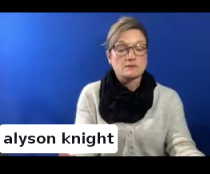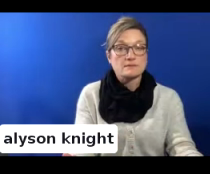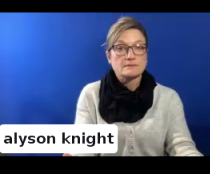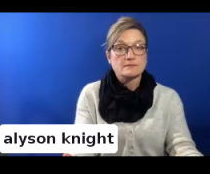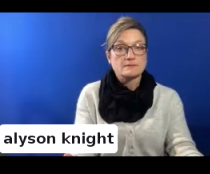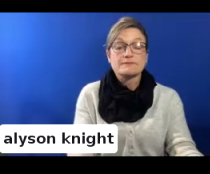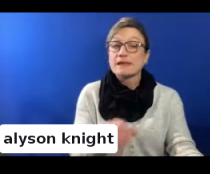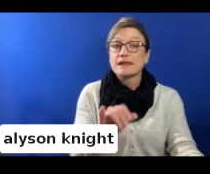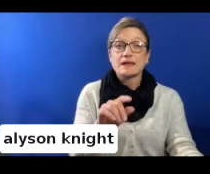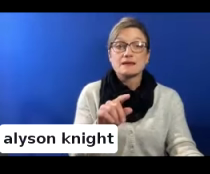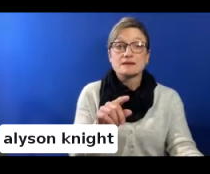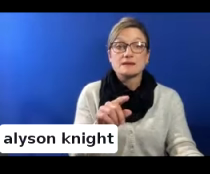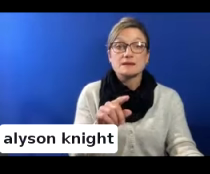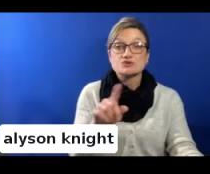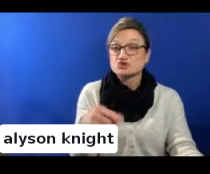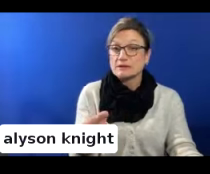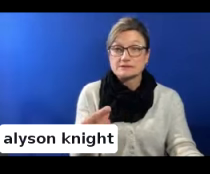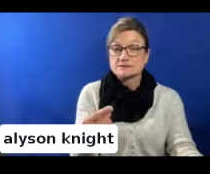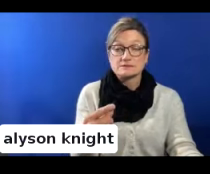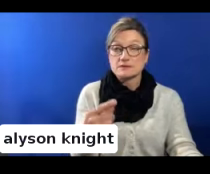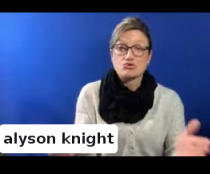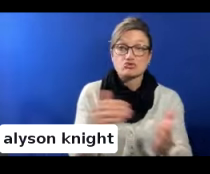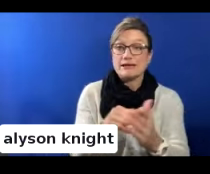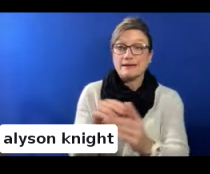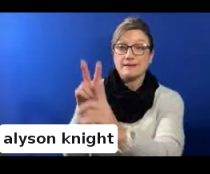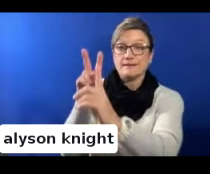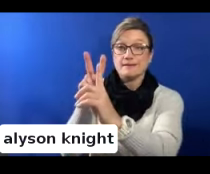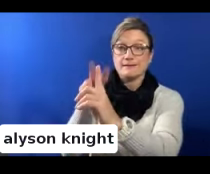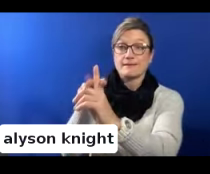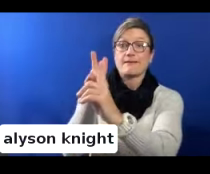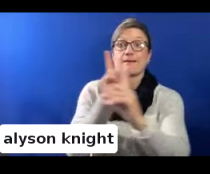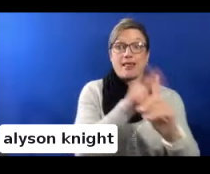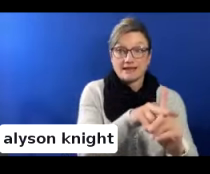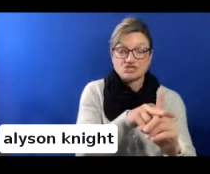It's just a simple reallocation with no impact on the timeline.